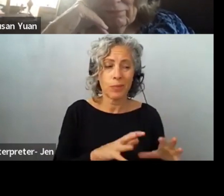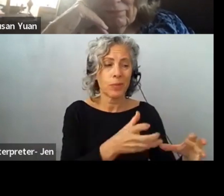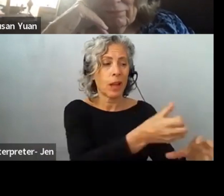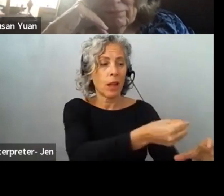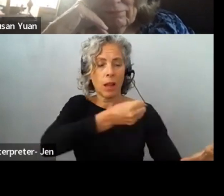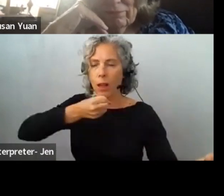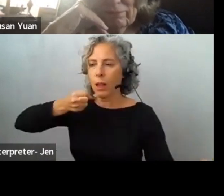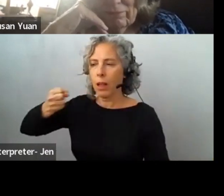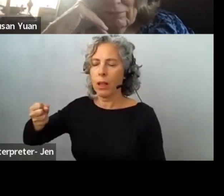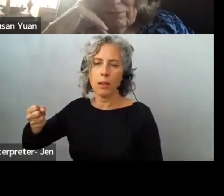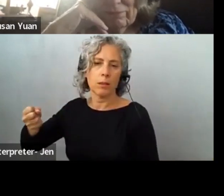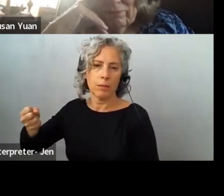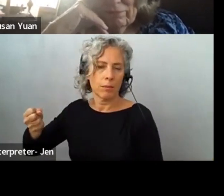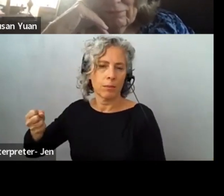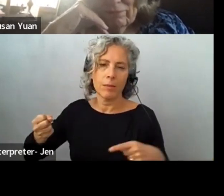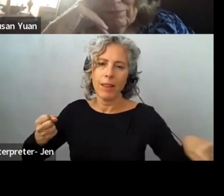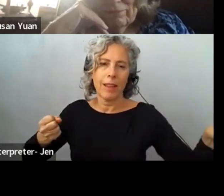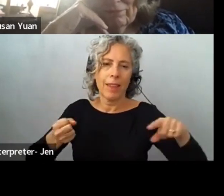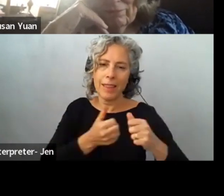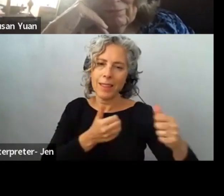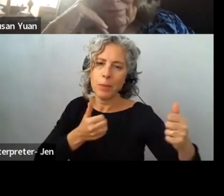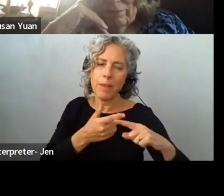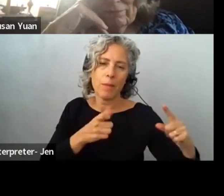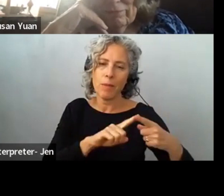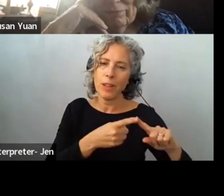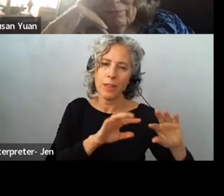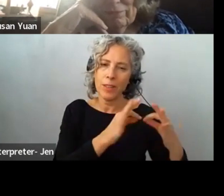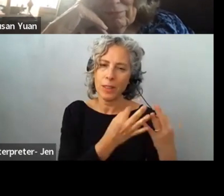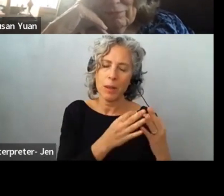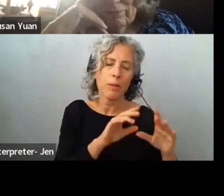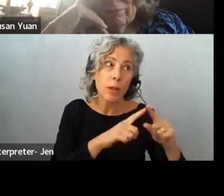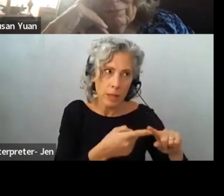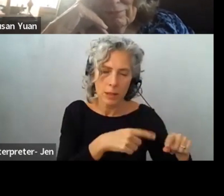not okay here. So the first thing to do is to listen and